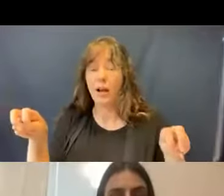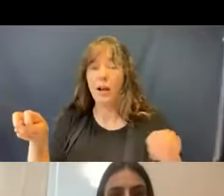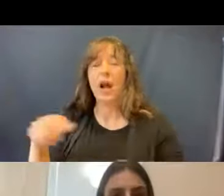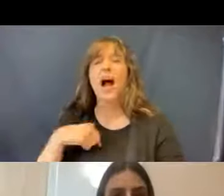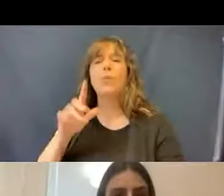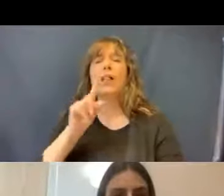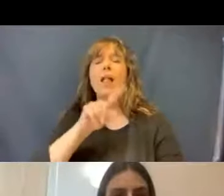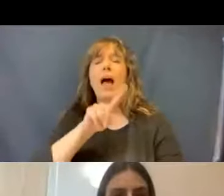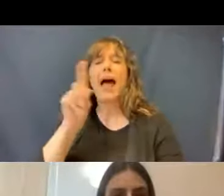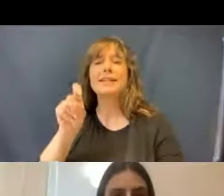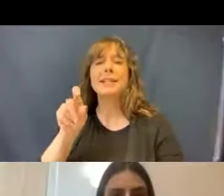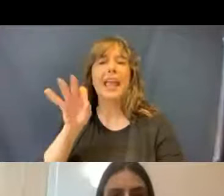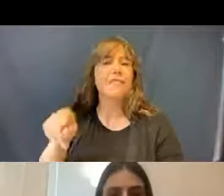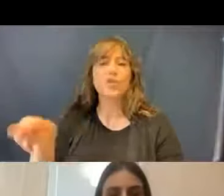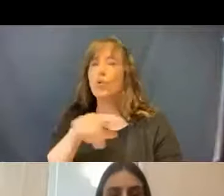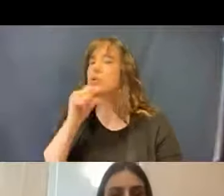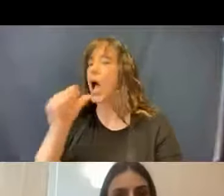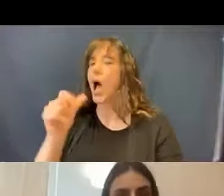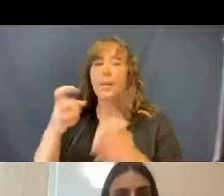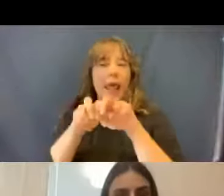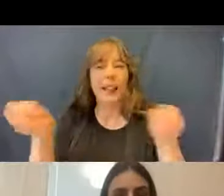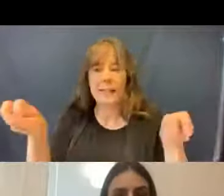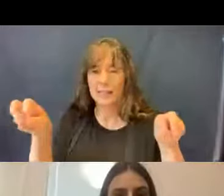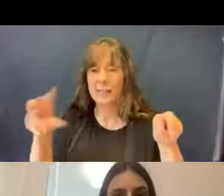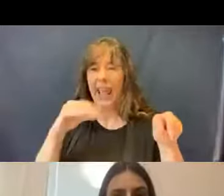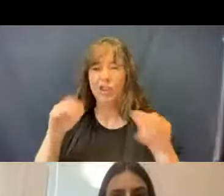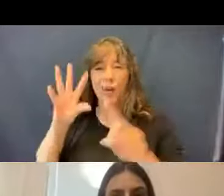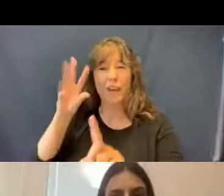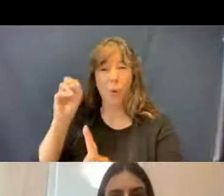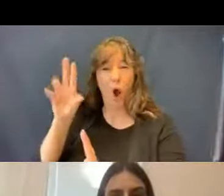if you are not a panelist and you have your video on, if you can turn it off, because